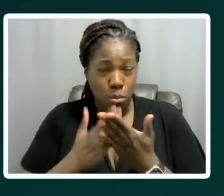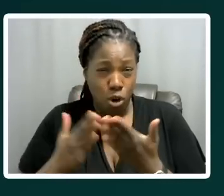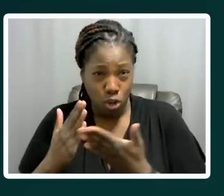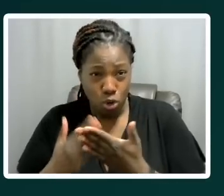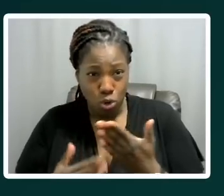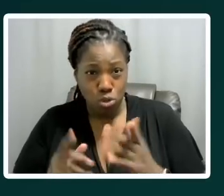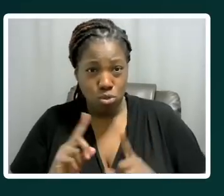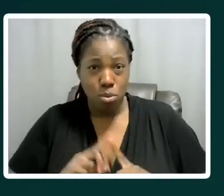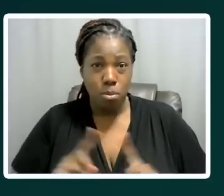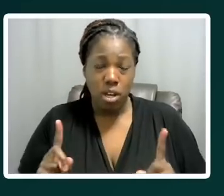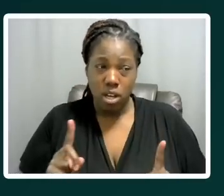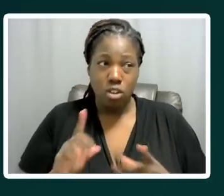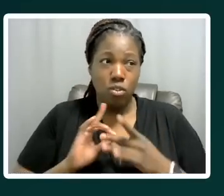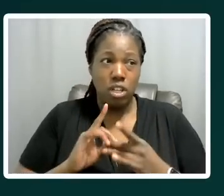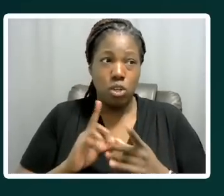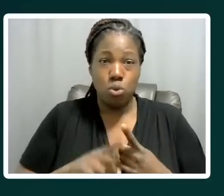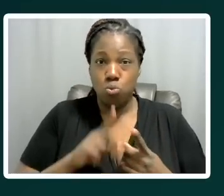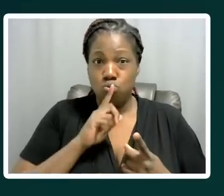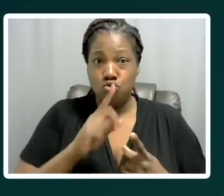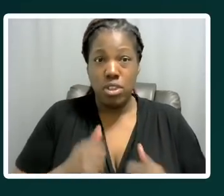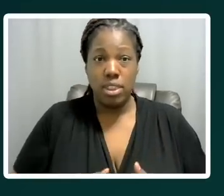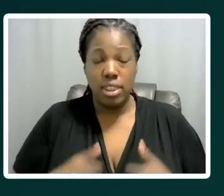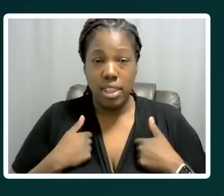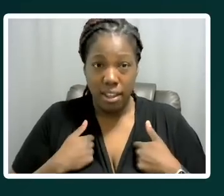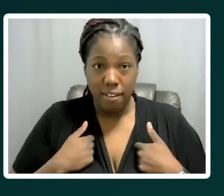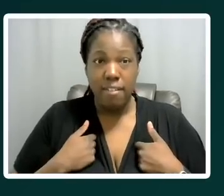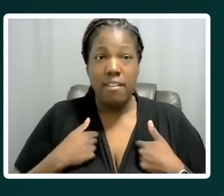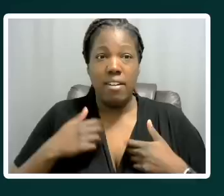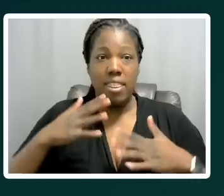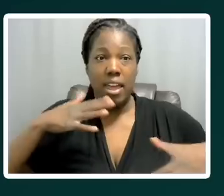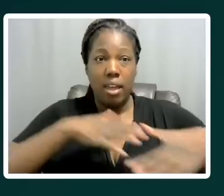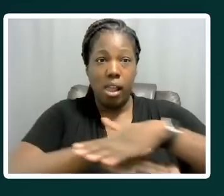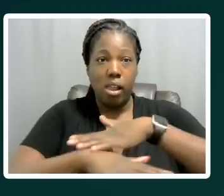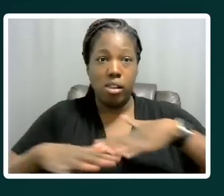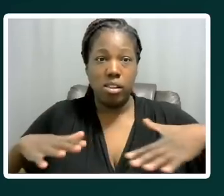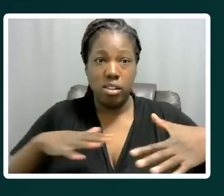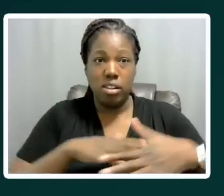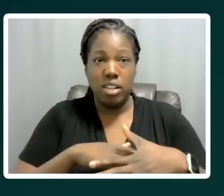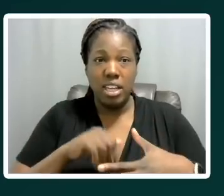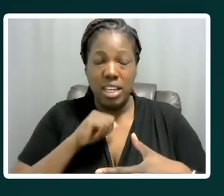related to real life where the atmosphere doesn't linearly get thicker. It gets thicker almost all